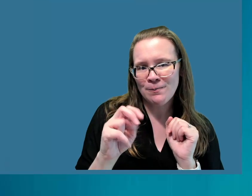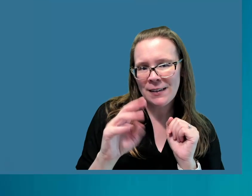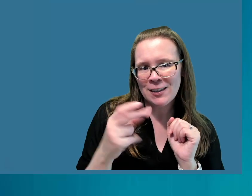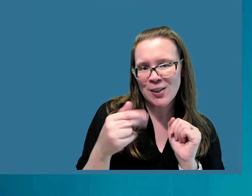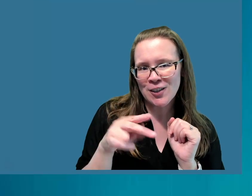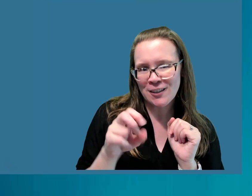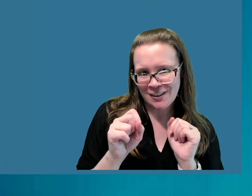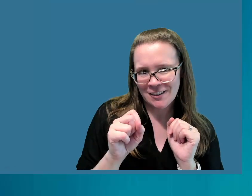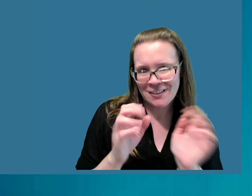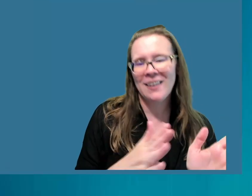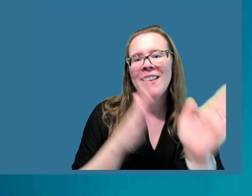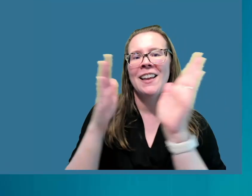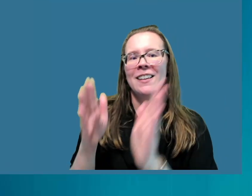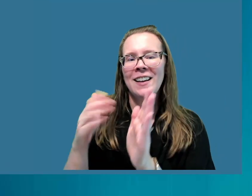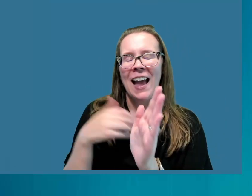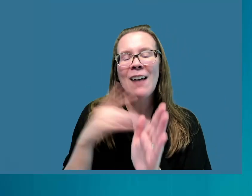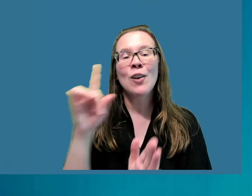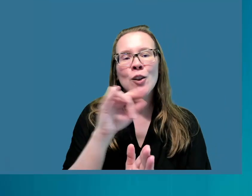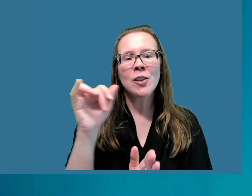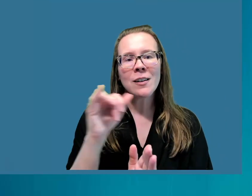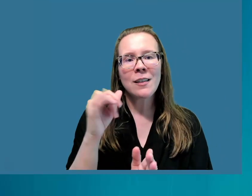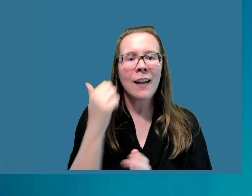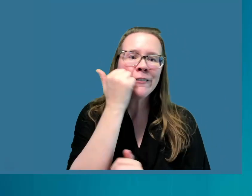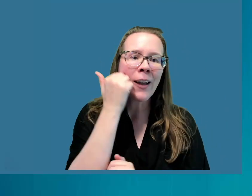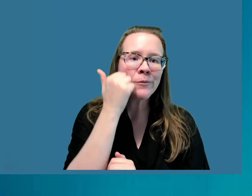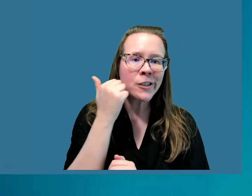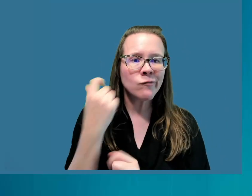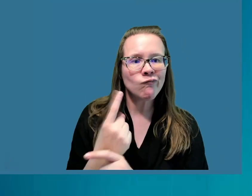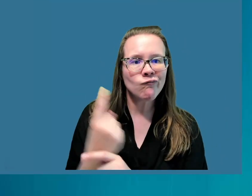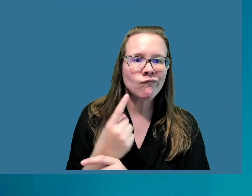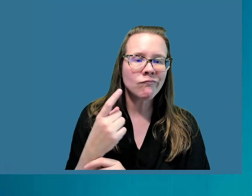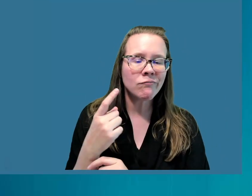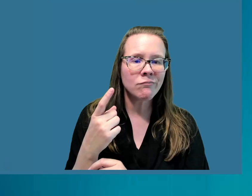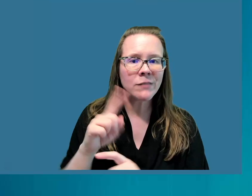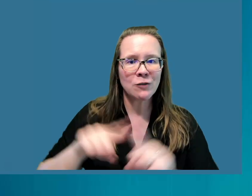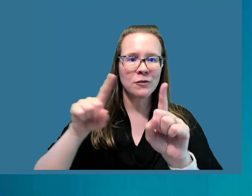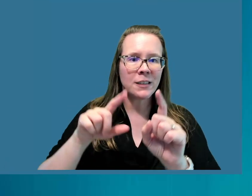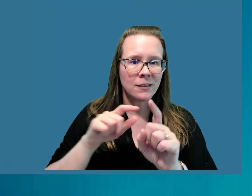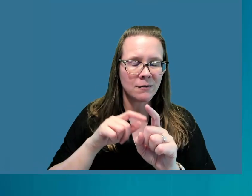and then other ones, um, were intended to look like more, like just fabric--or you know,